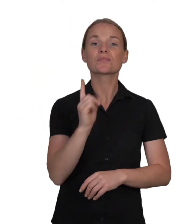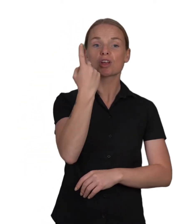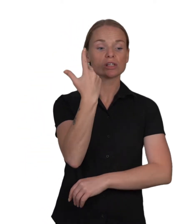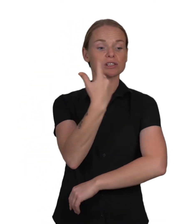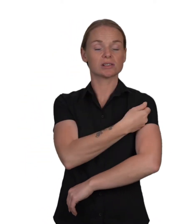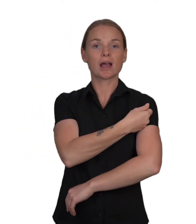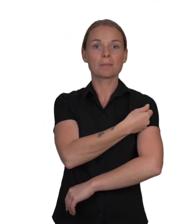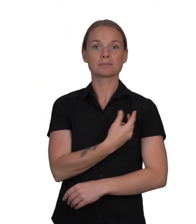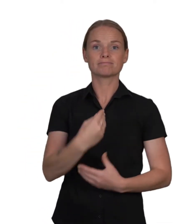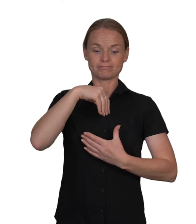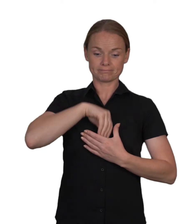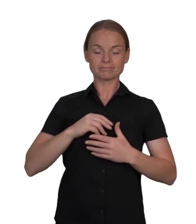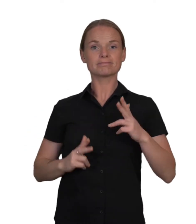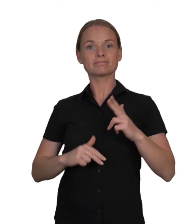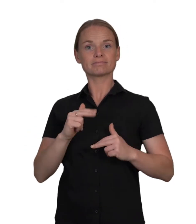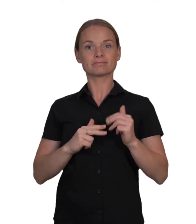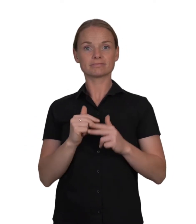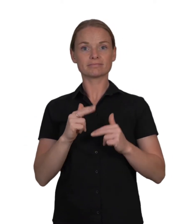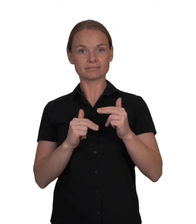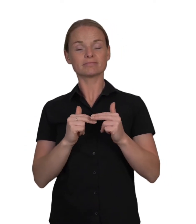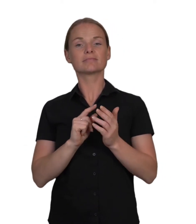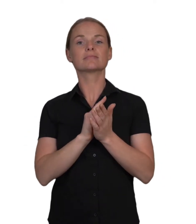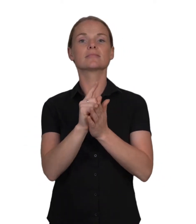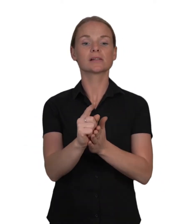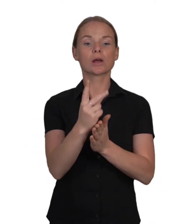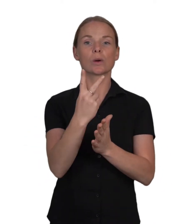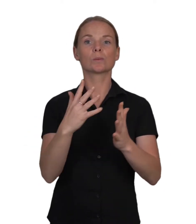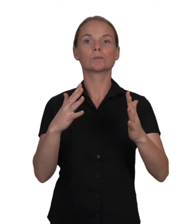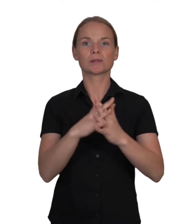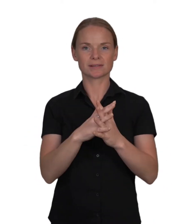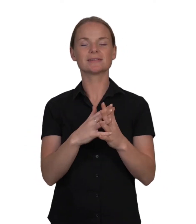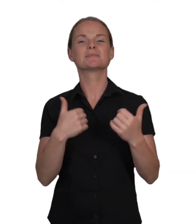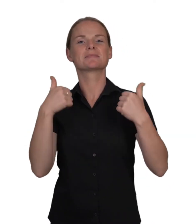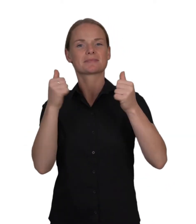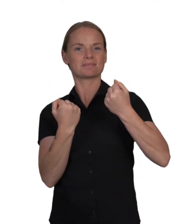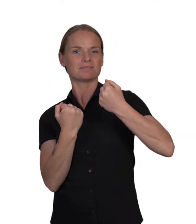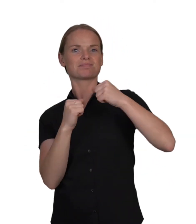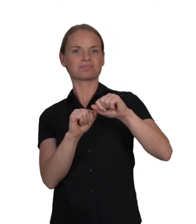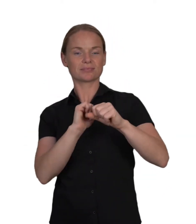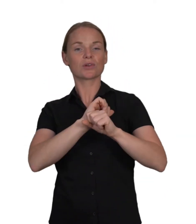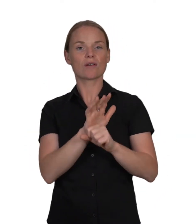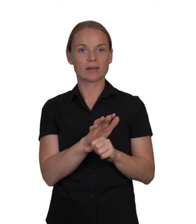Protection against COVID-19 starts from about 2 weeks after the first dose.